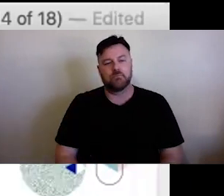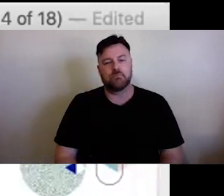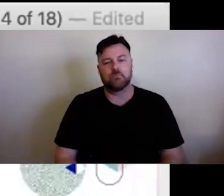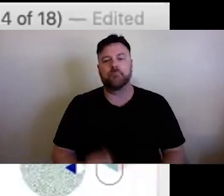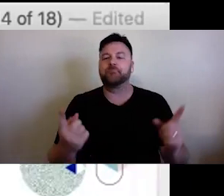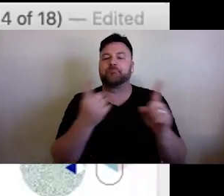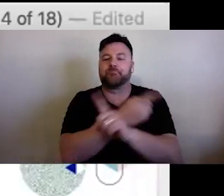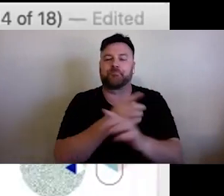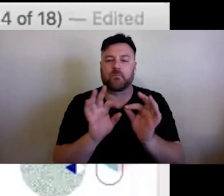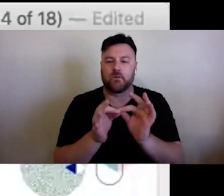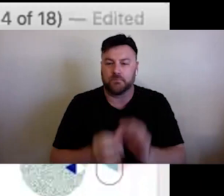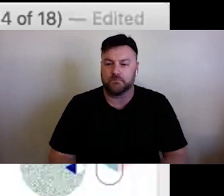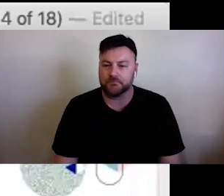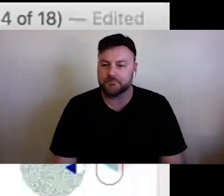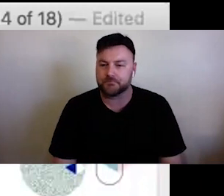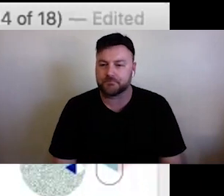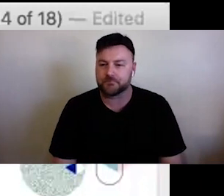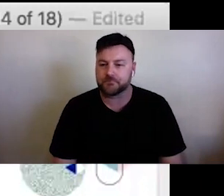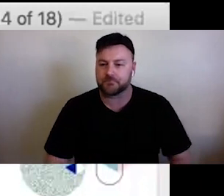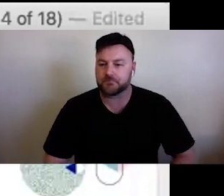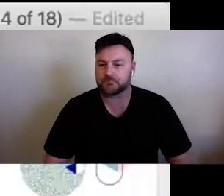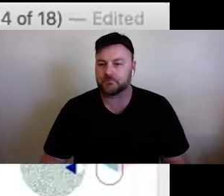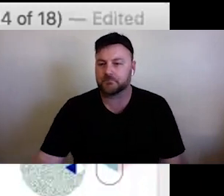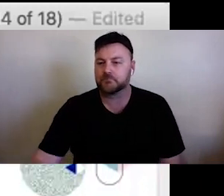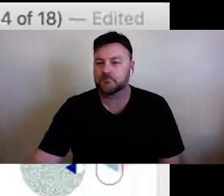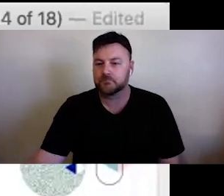they outline the types of guidance that can increase active use of more